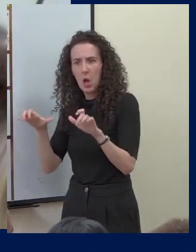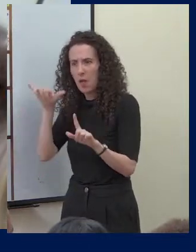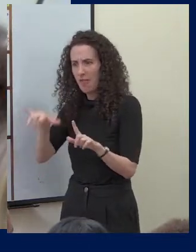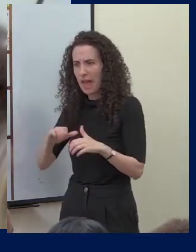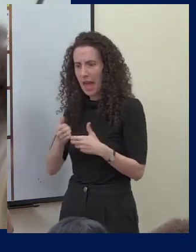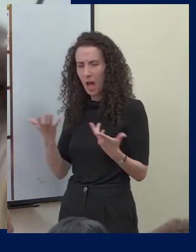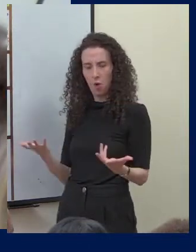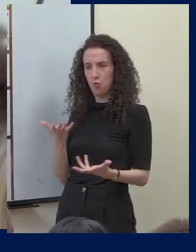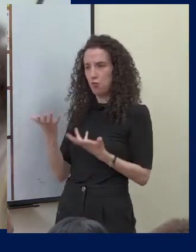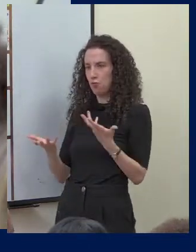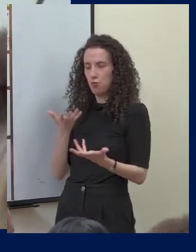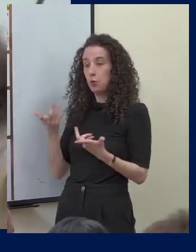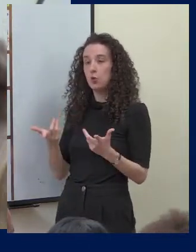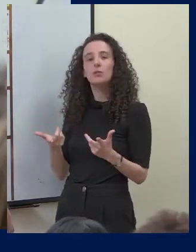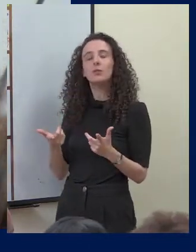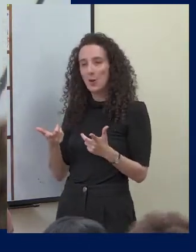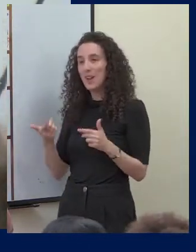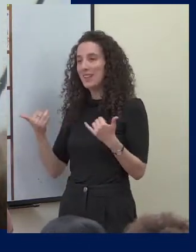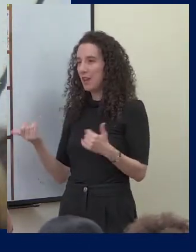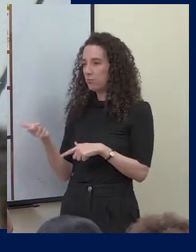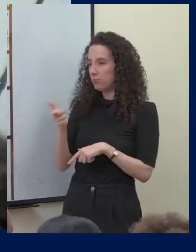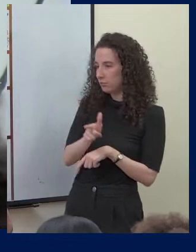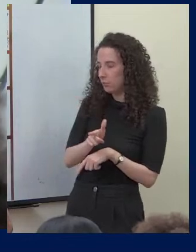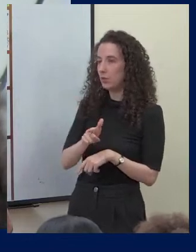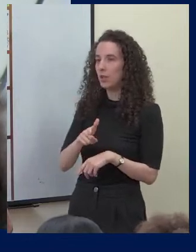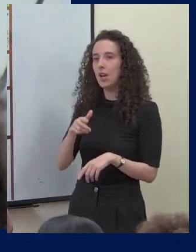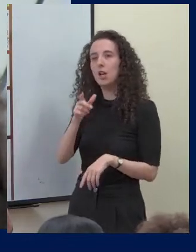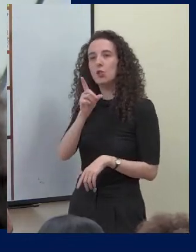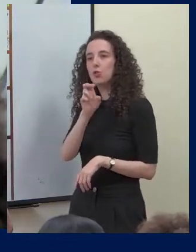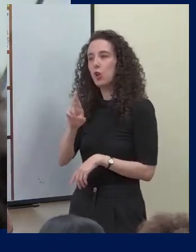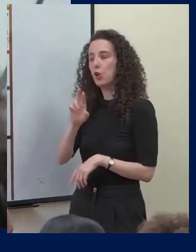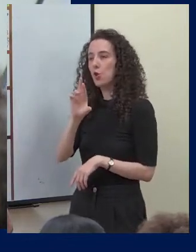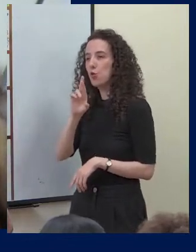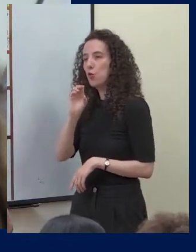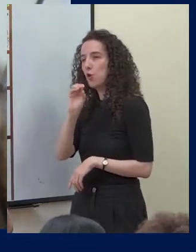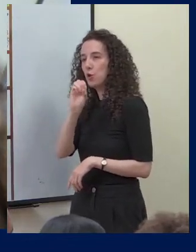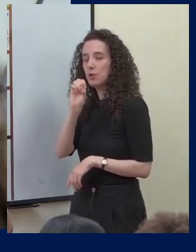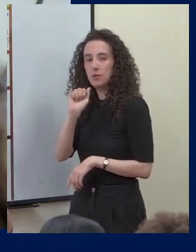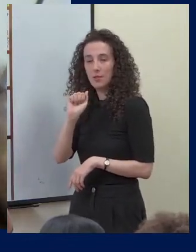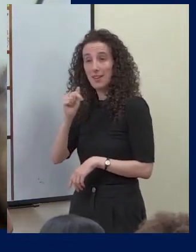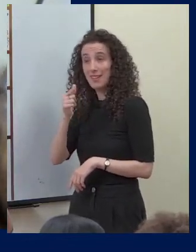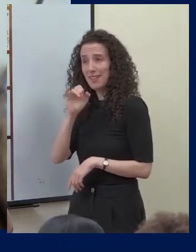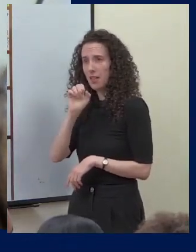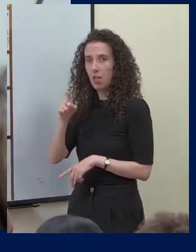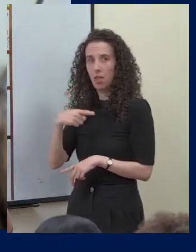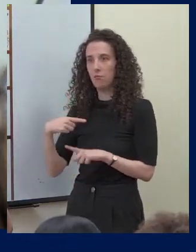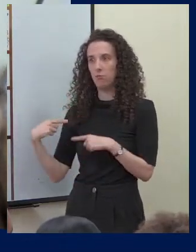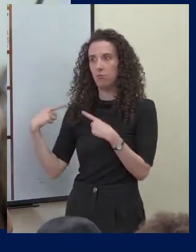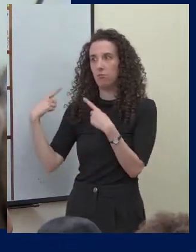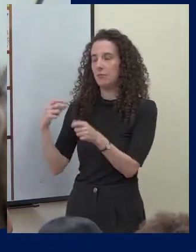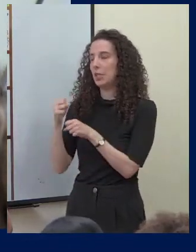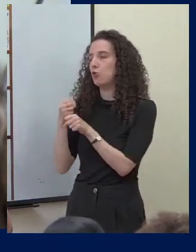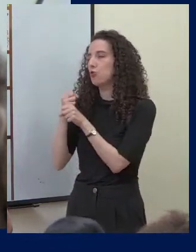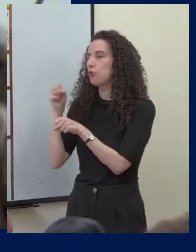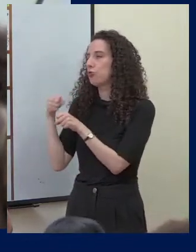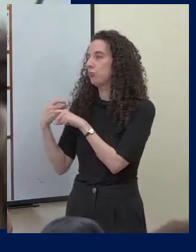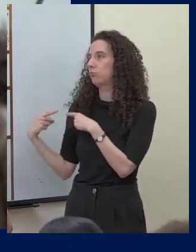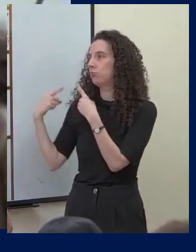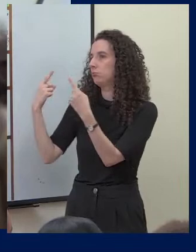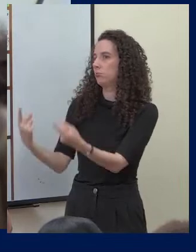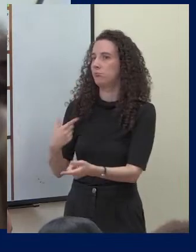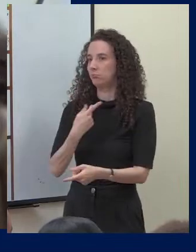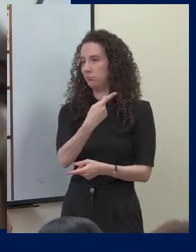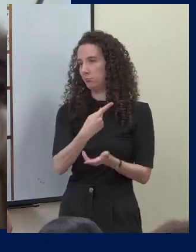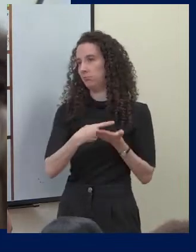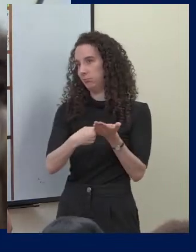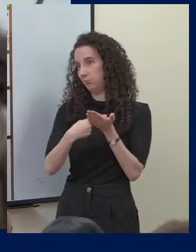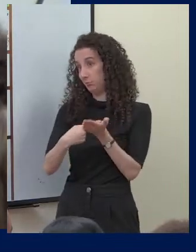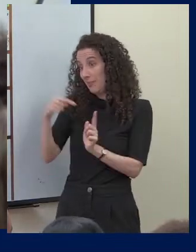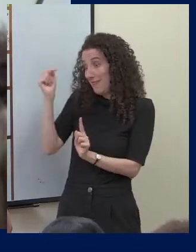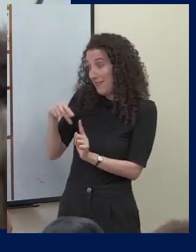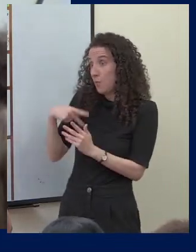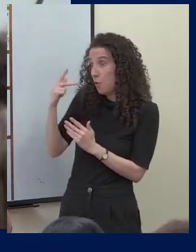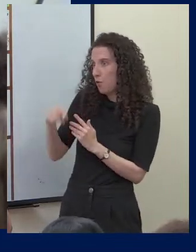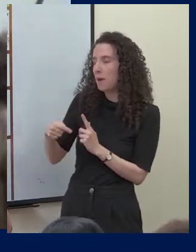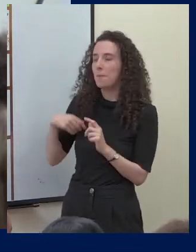who has been in many discussions about this program and the amazing work that is